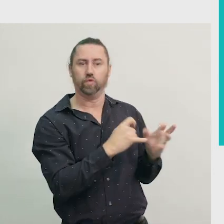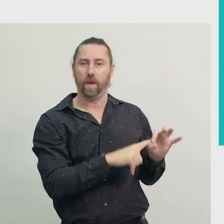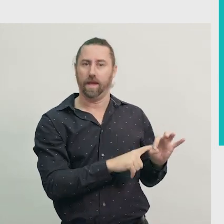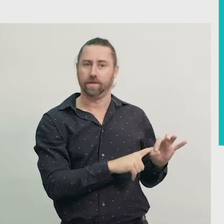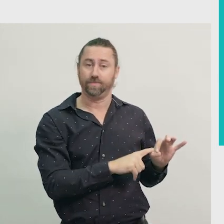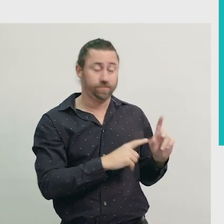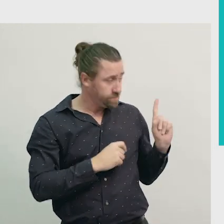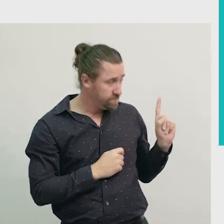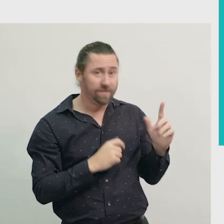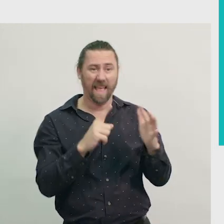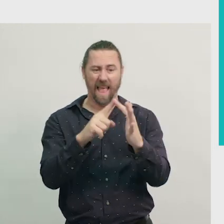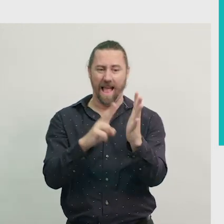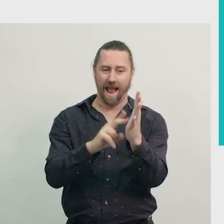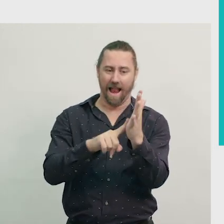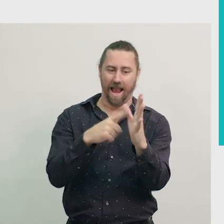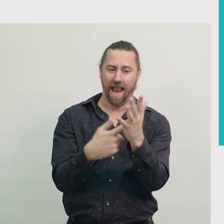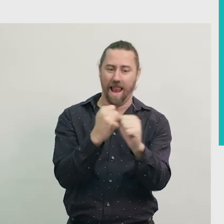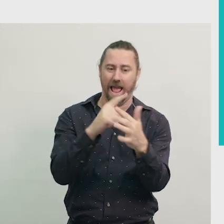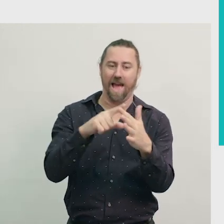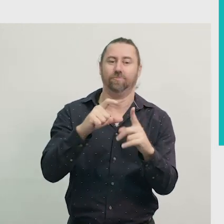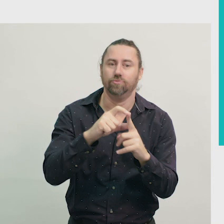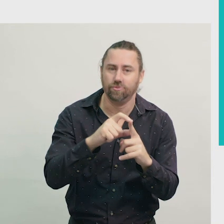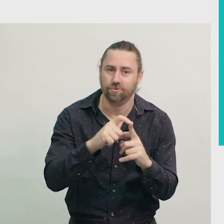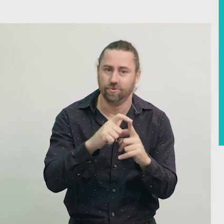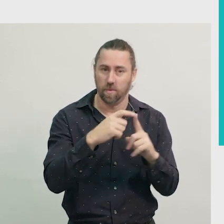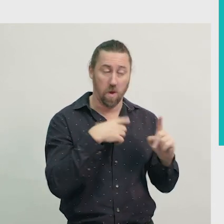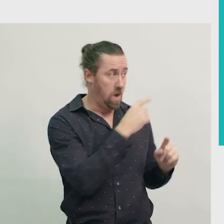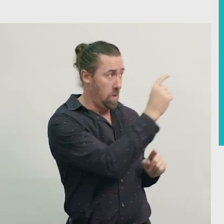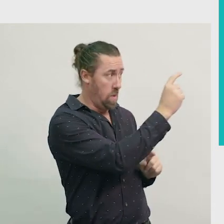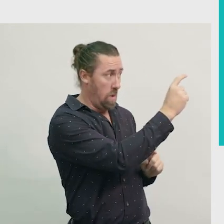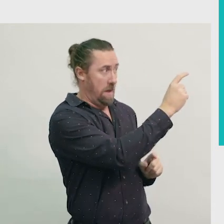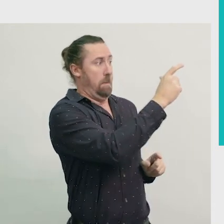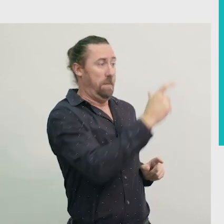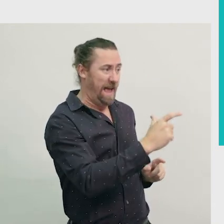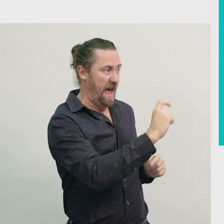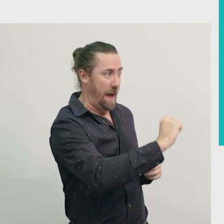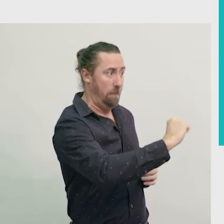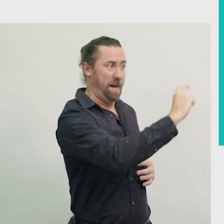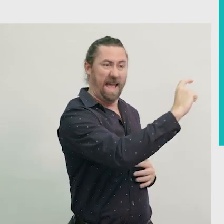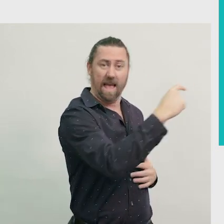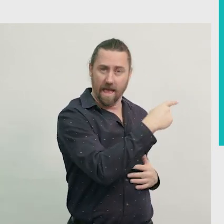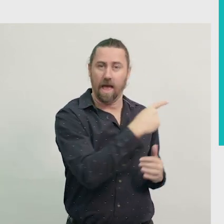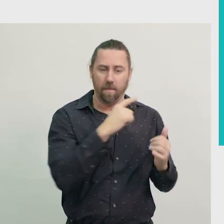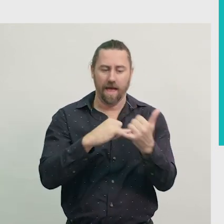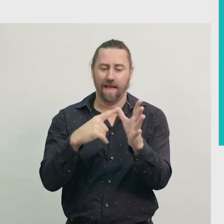This shape is enlarged, because it is larger than the original shape. It has been enlarged by a scale factor of 2,